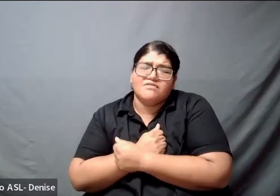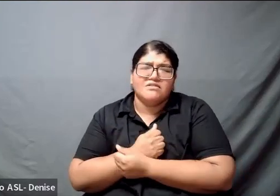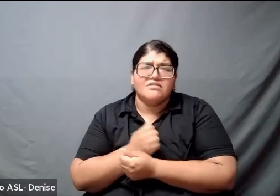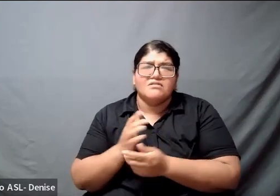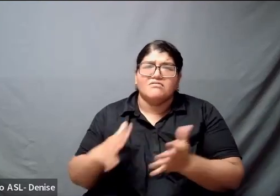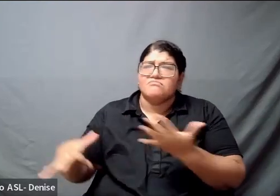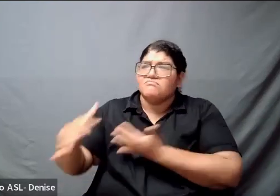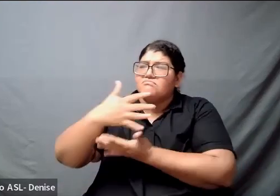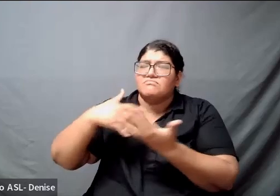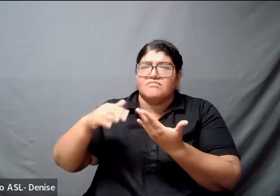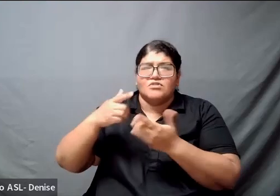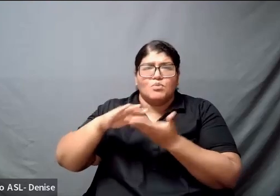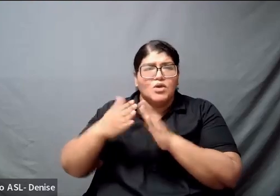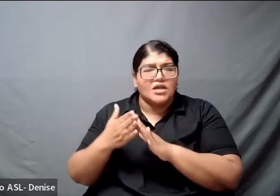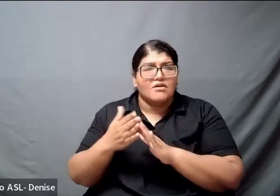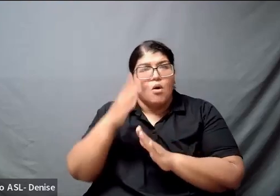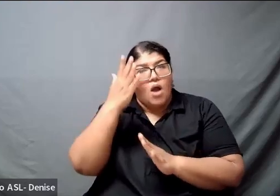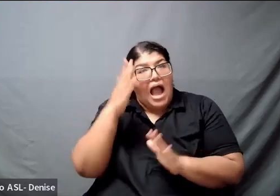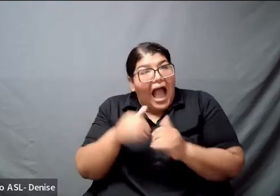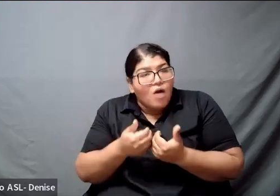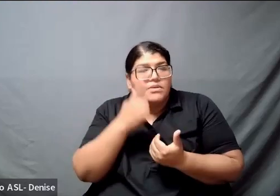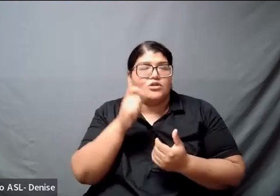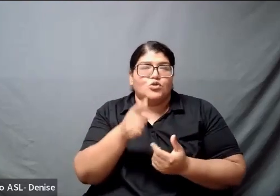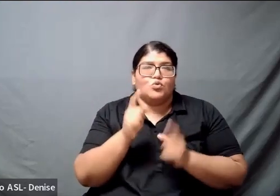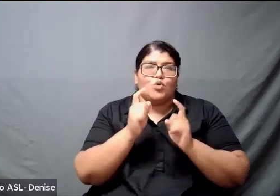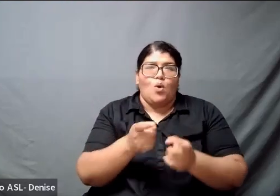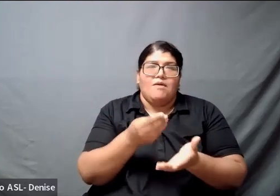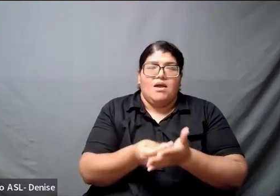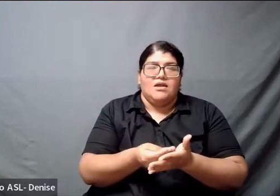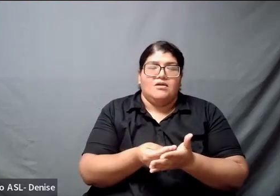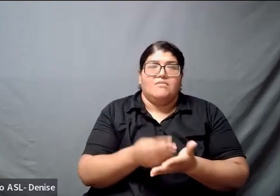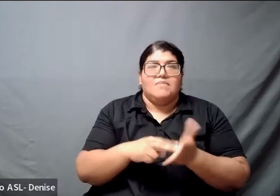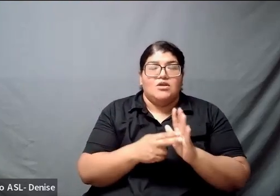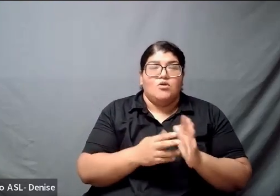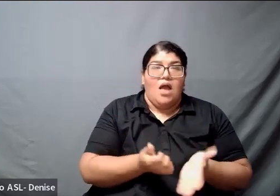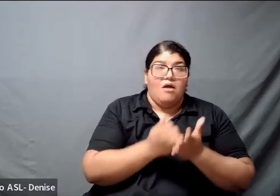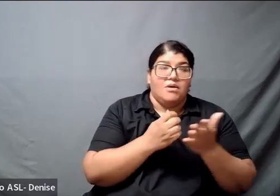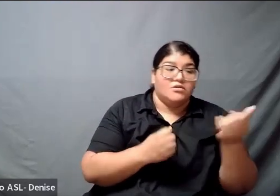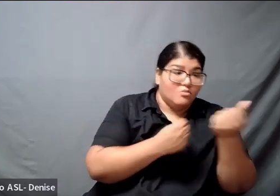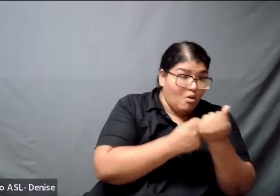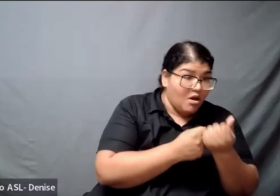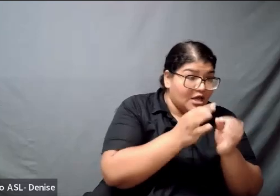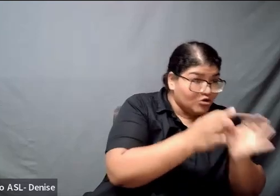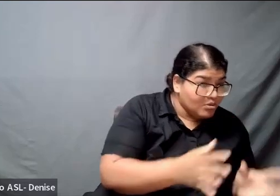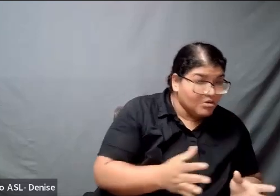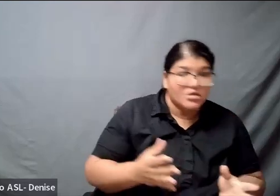of folks like you. So when you give to NAAFA, you help pay our guests, you help pay our interpreters, you help pay our staff,